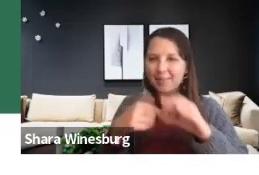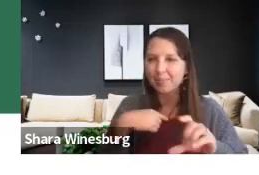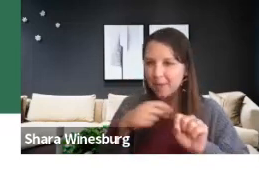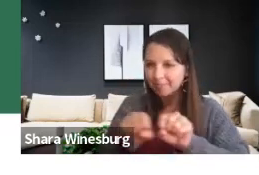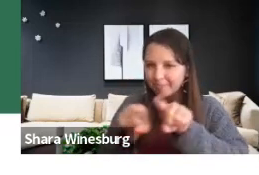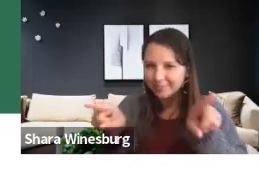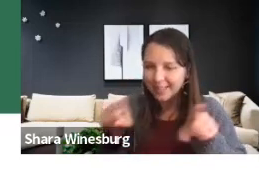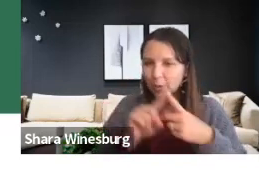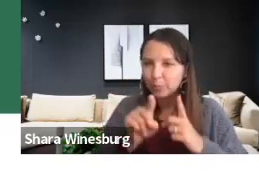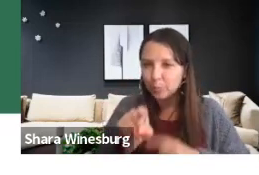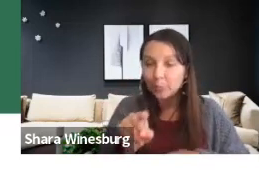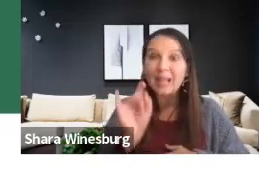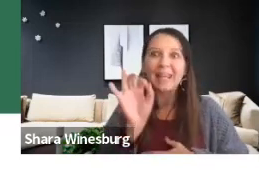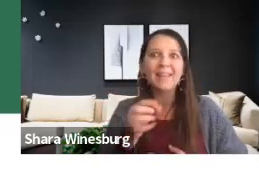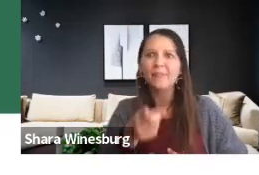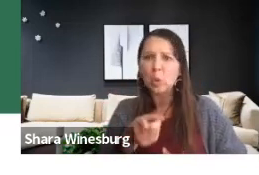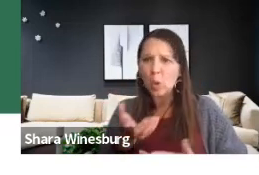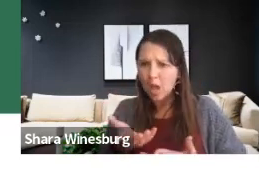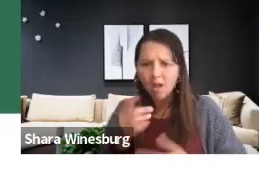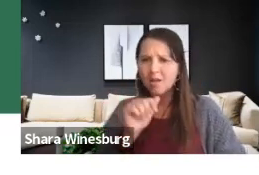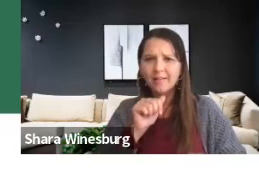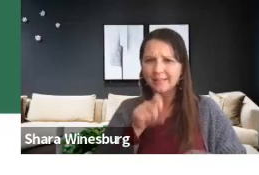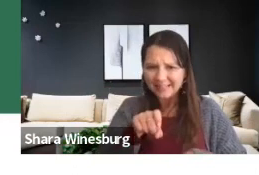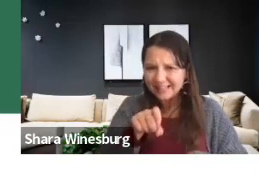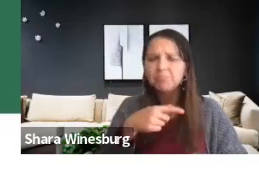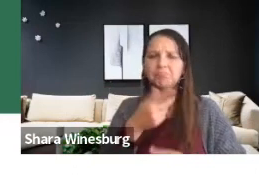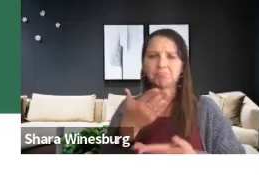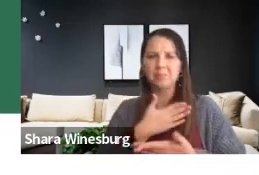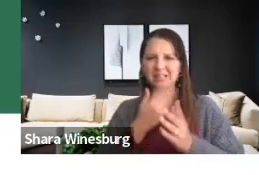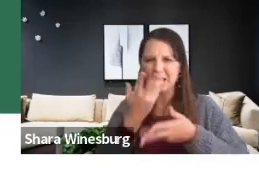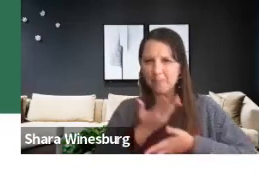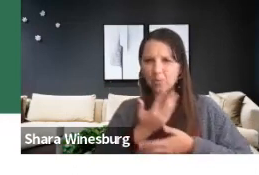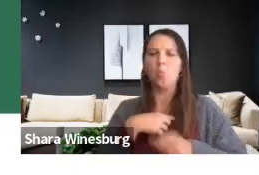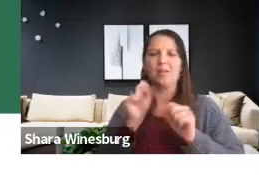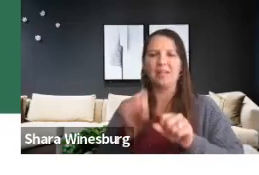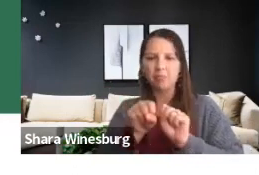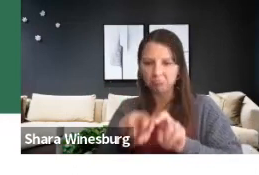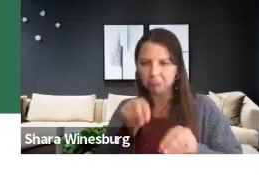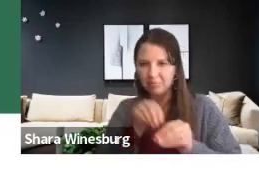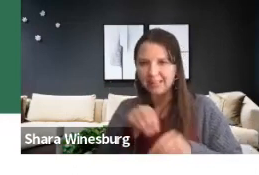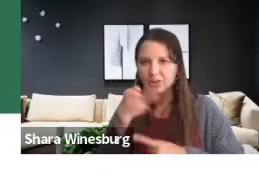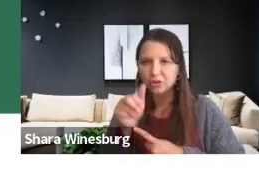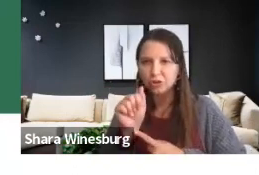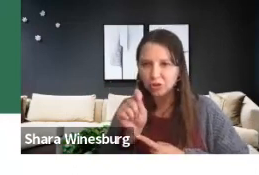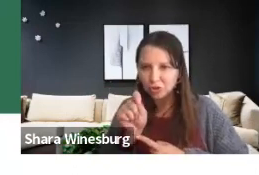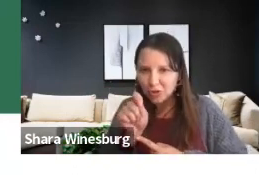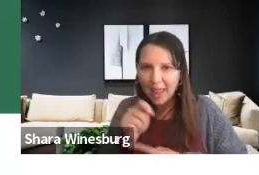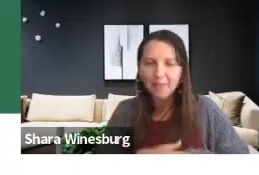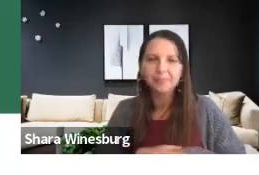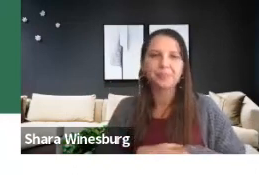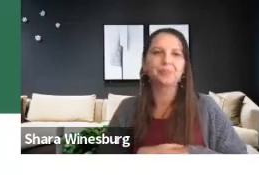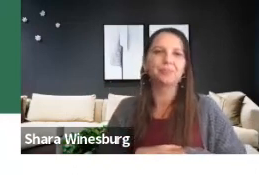and you can find it in the outreach emails that we sent out to you guys. If you can't find it, just let us know,